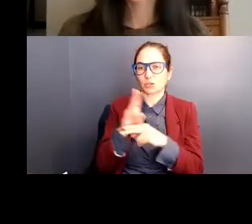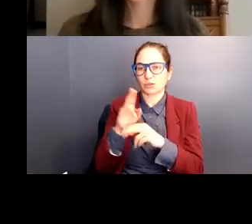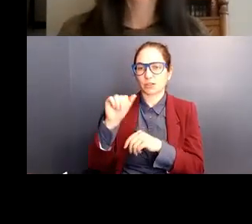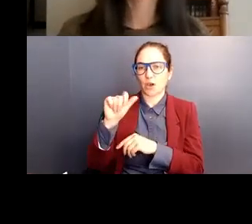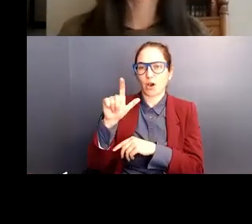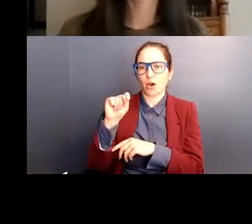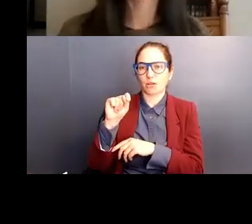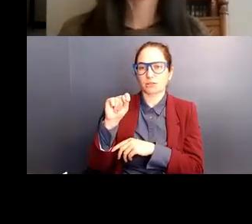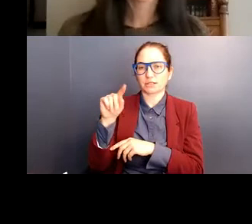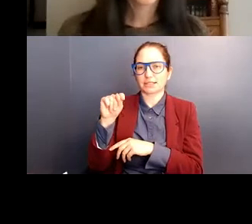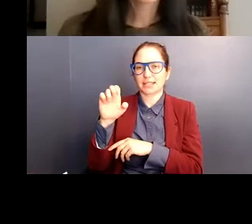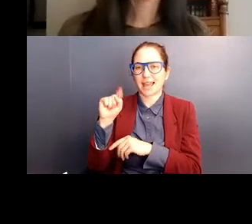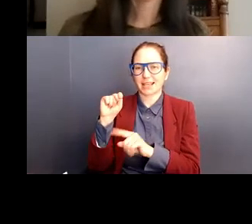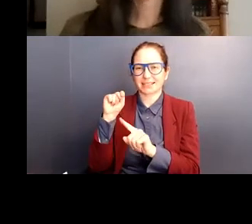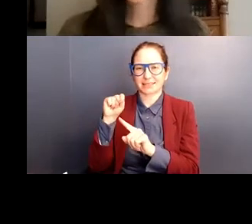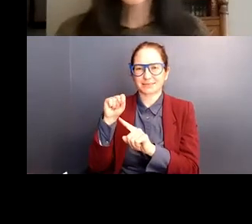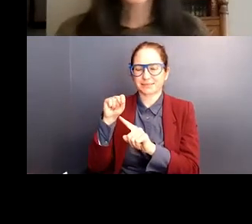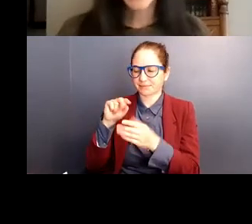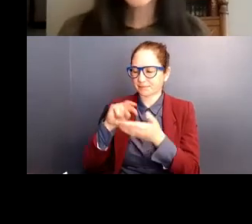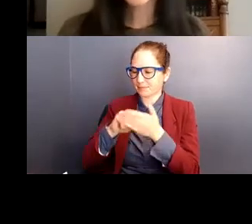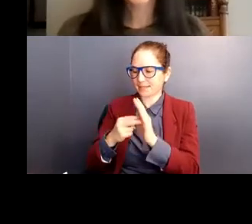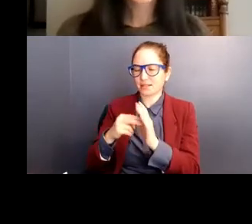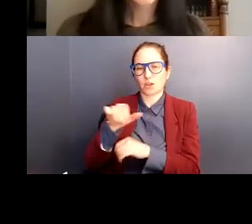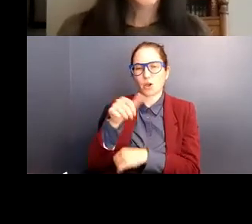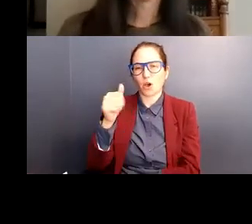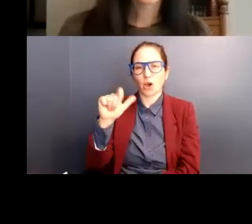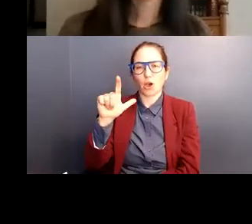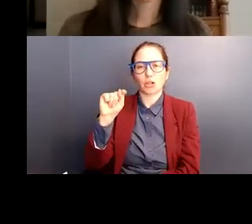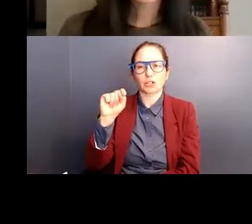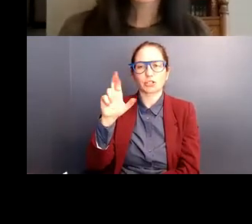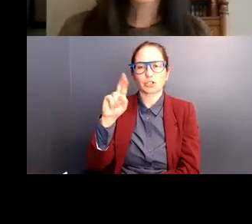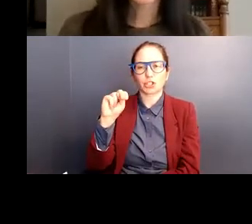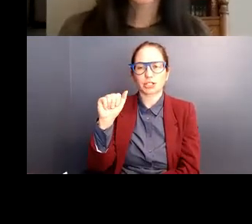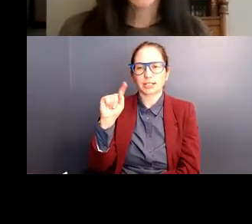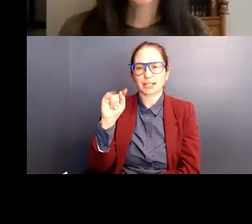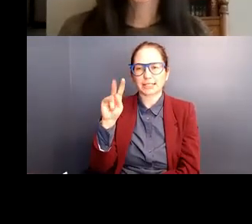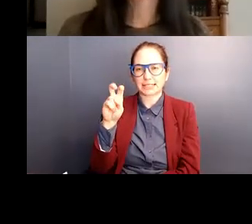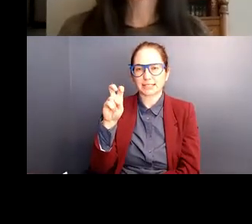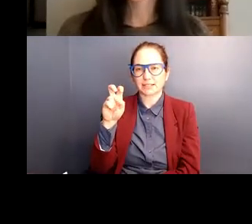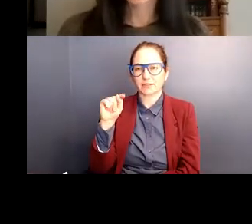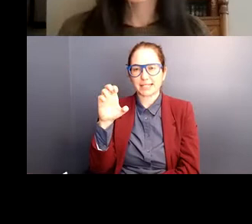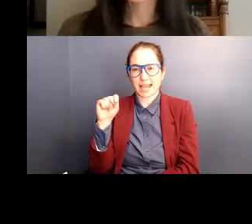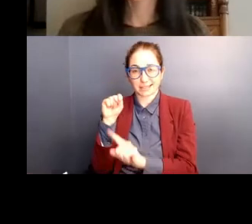text stands for alternative text. And basically that is describing